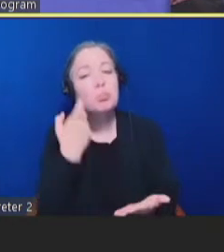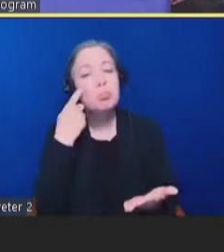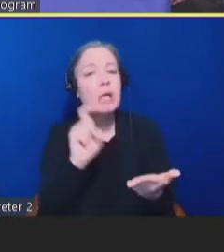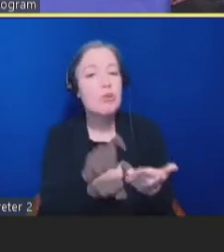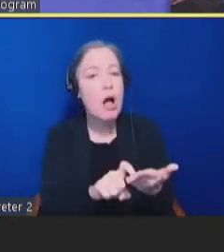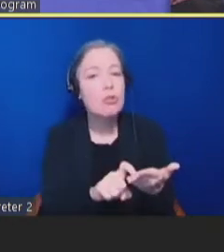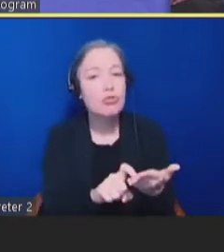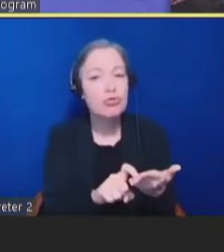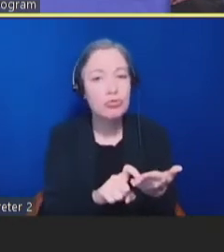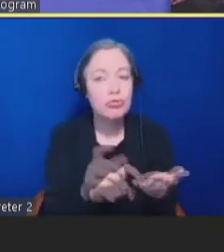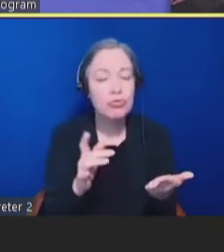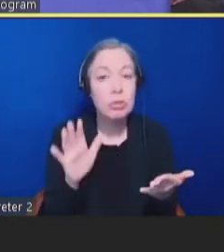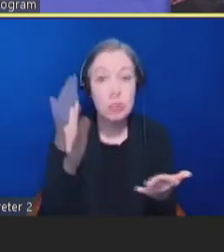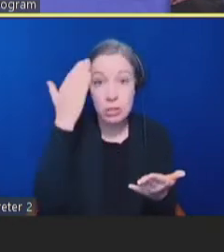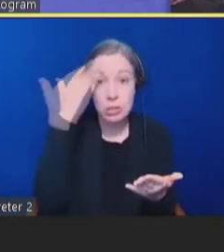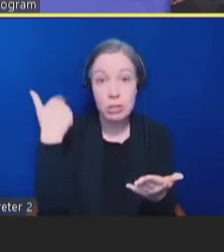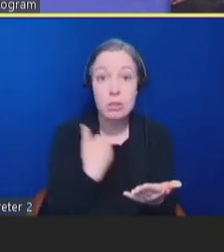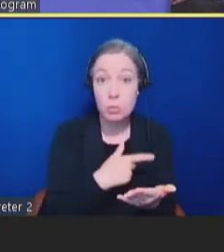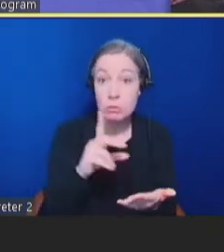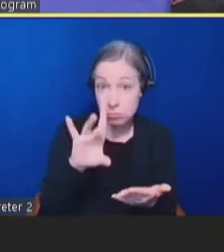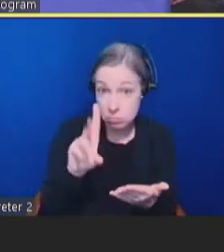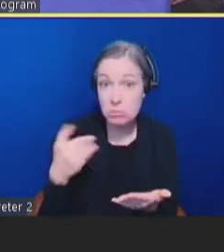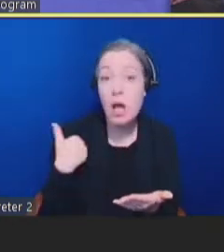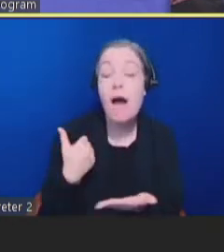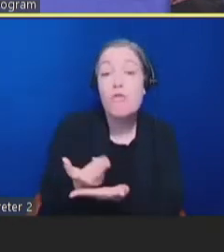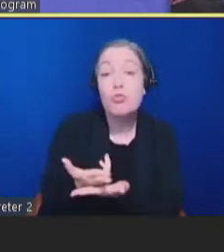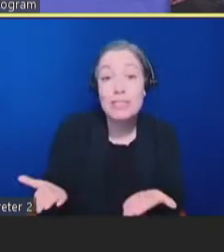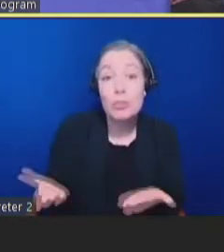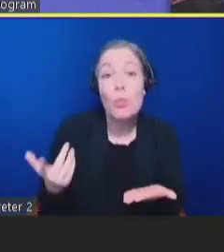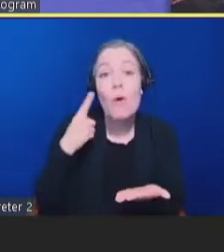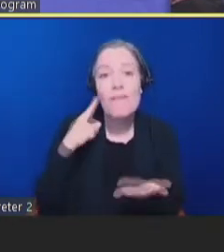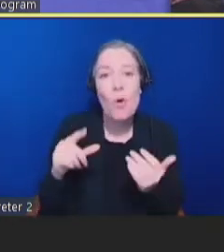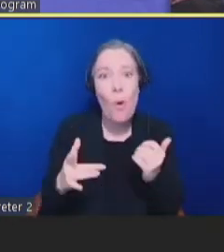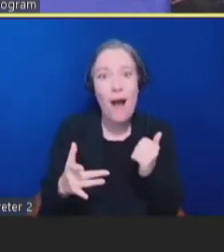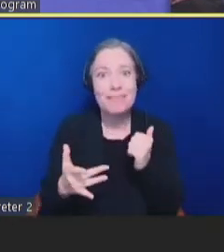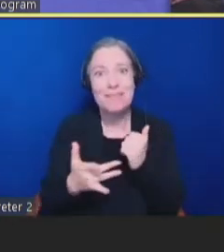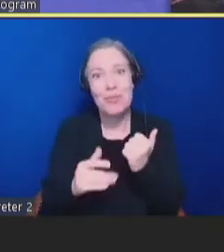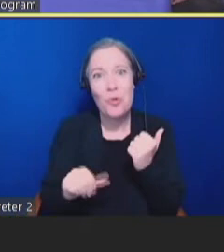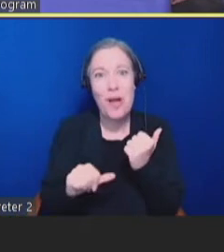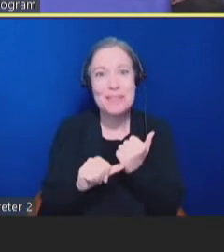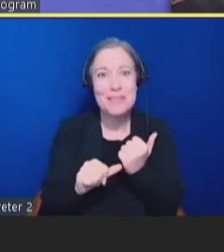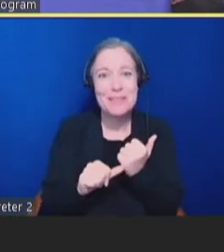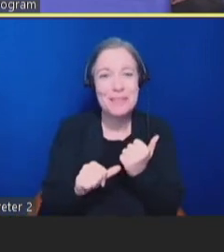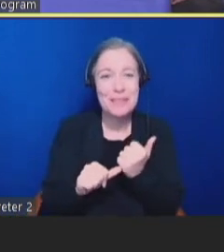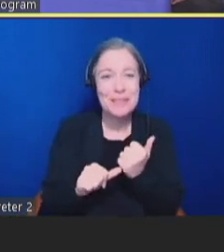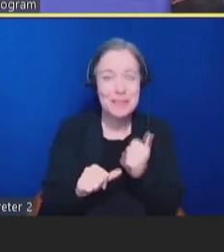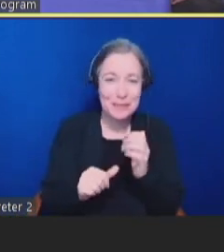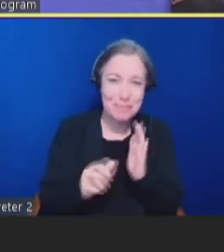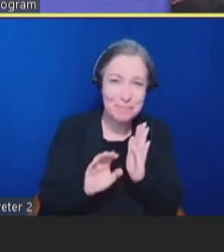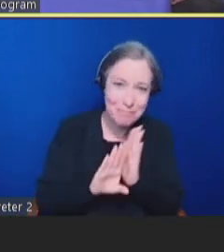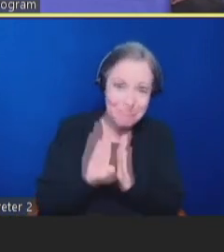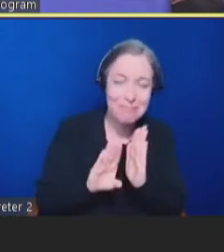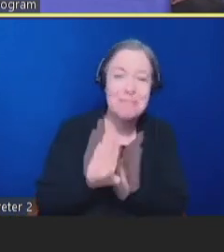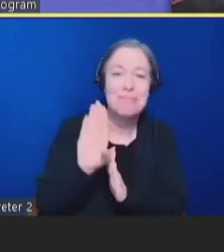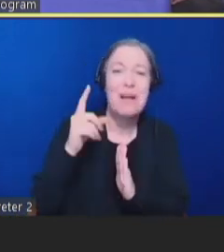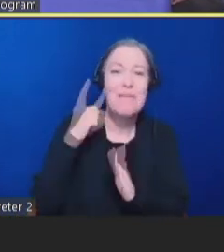you know, we definitely had resources for the technical assistance capacity building for public health, which is where I would go to CDC.